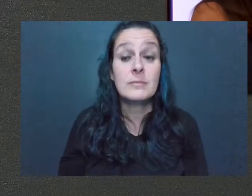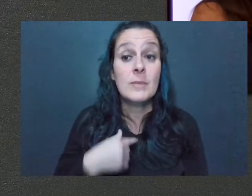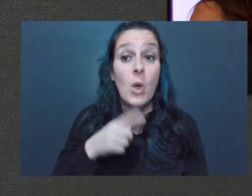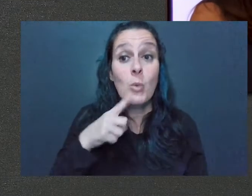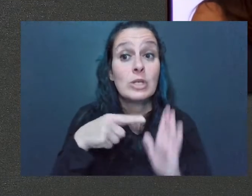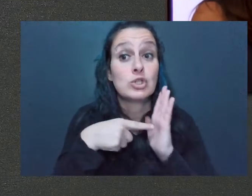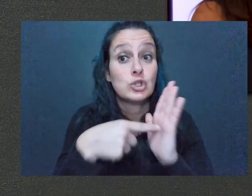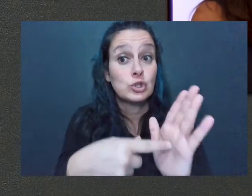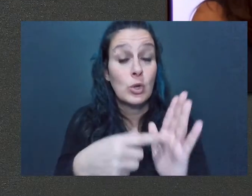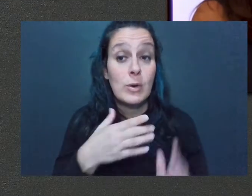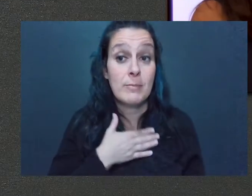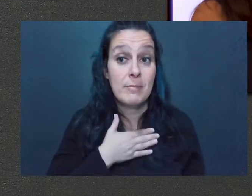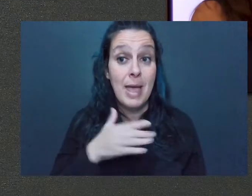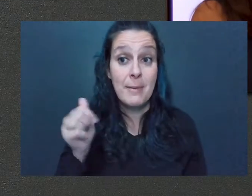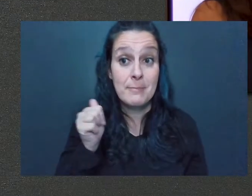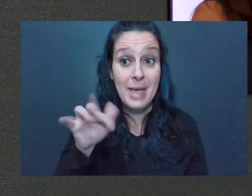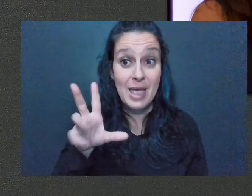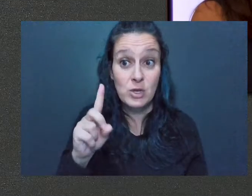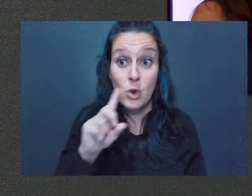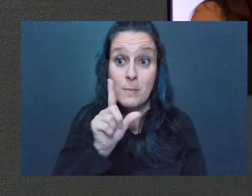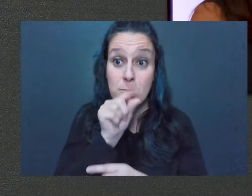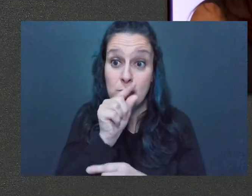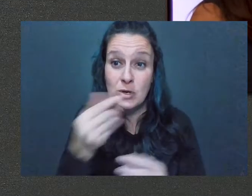I wanted to show you my backyard birds again,